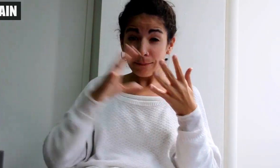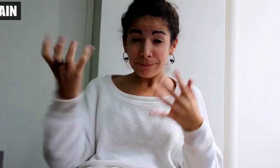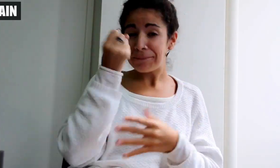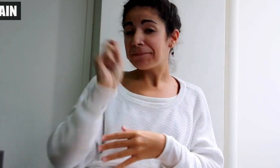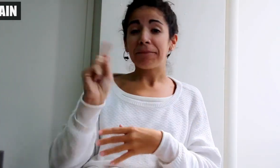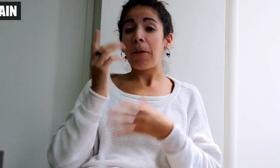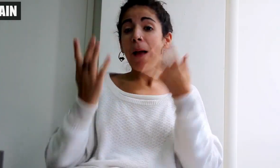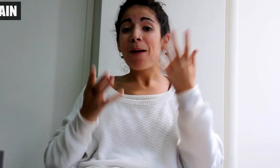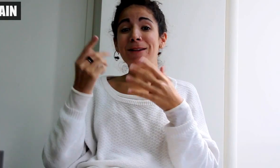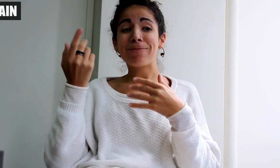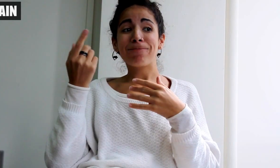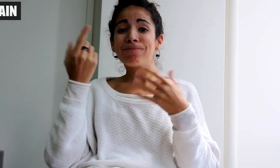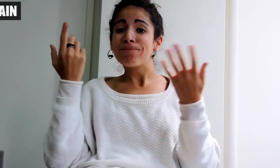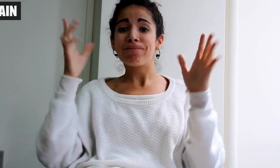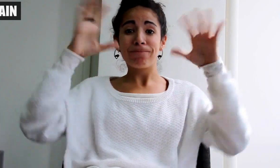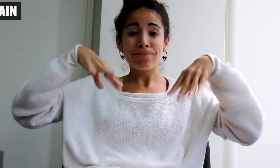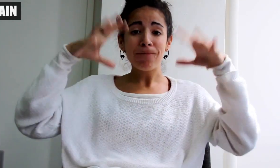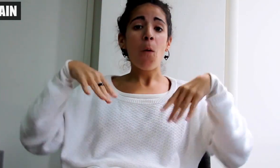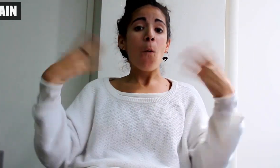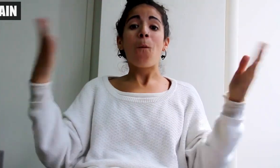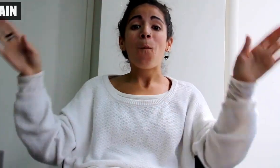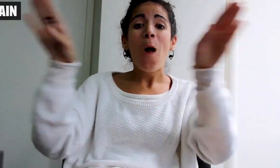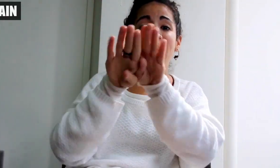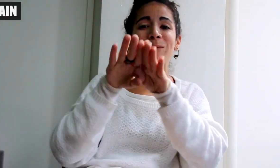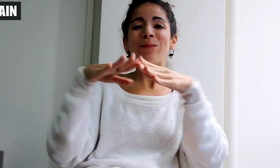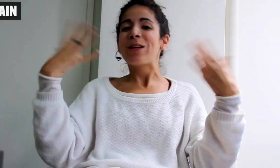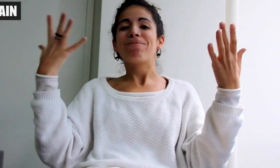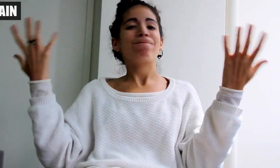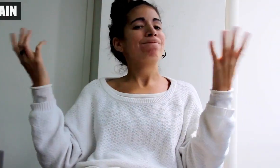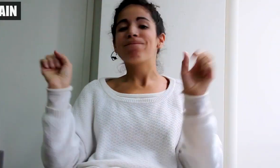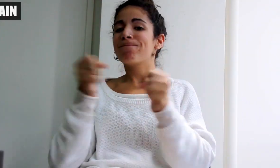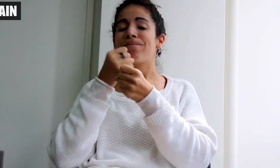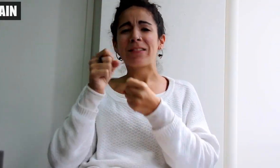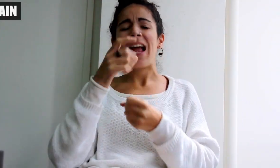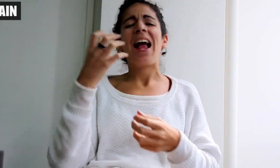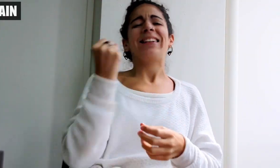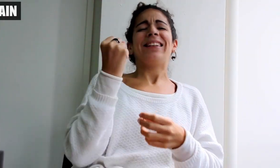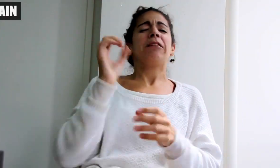Weather could be bad, attractions could be closed - don't get upset if that happens.